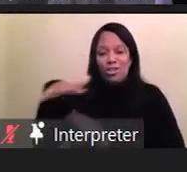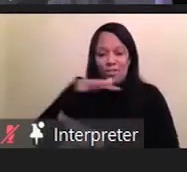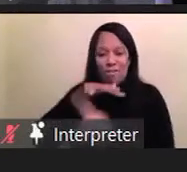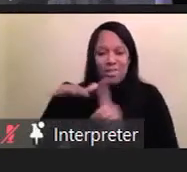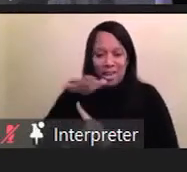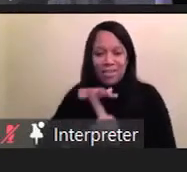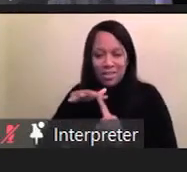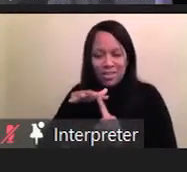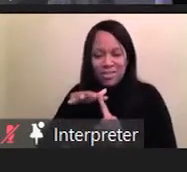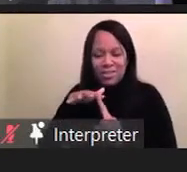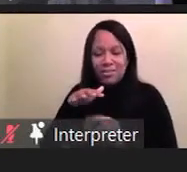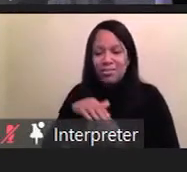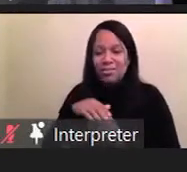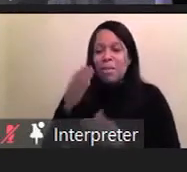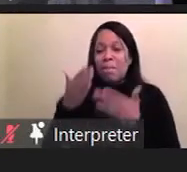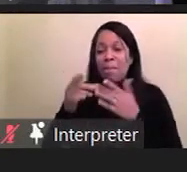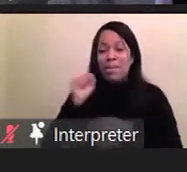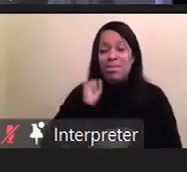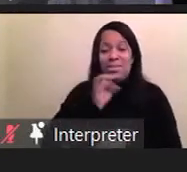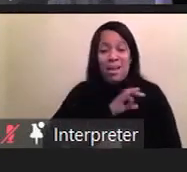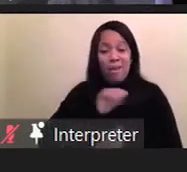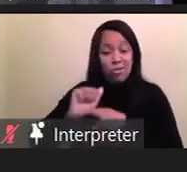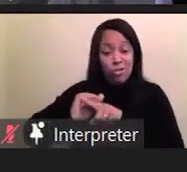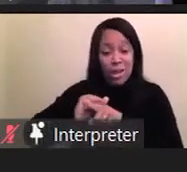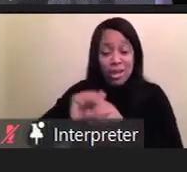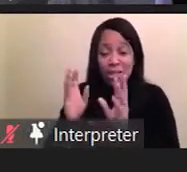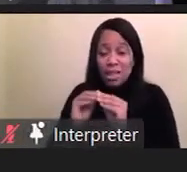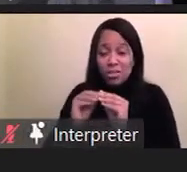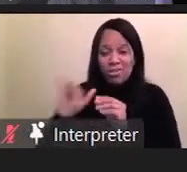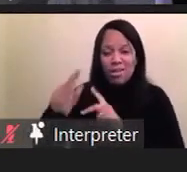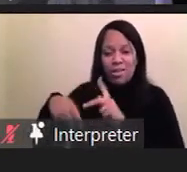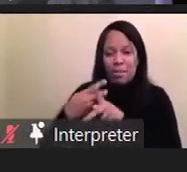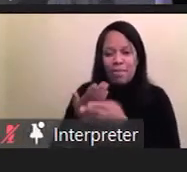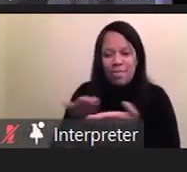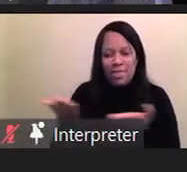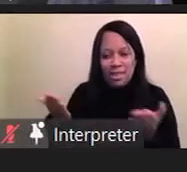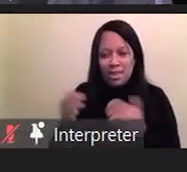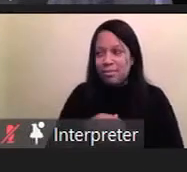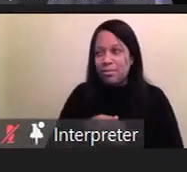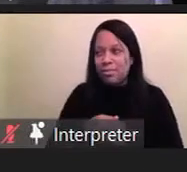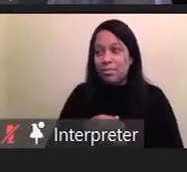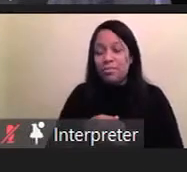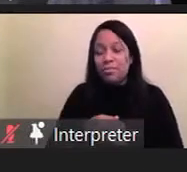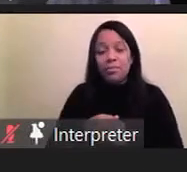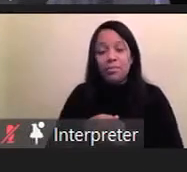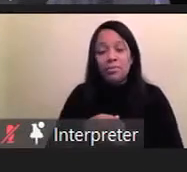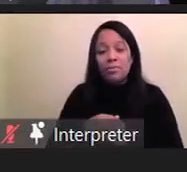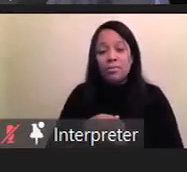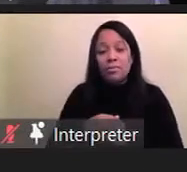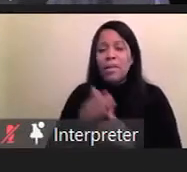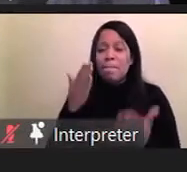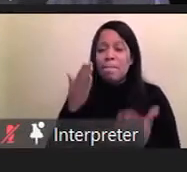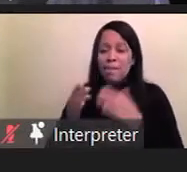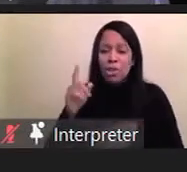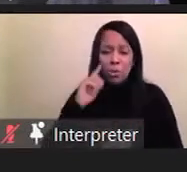for example, in staff training sessions, et cetera. You may have heard of TypeWell or C-Print.